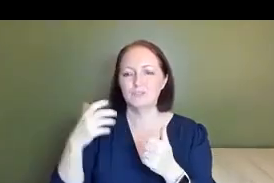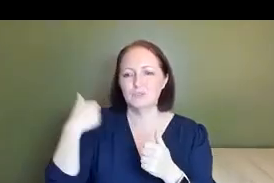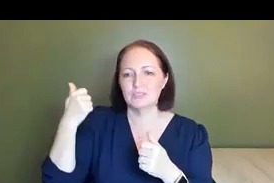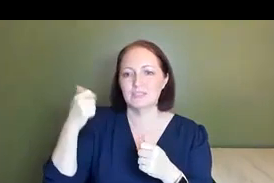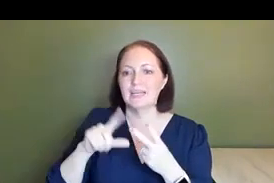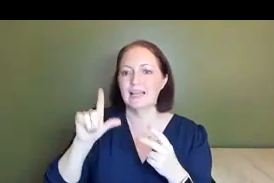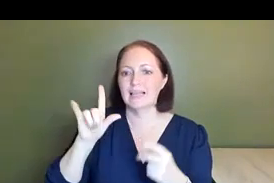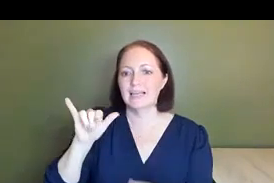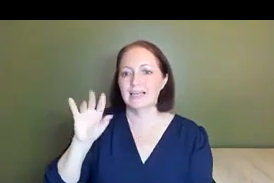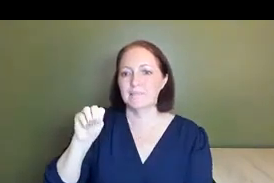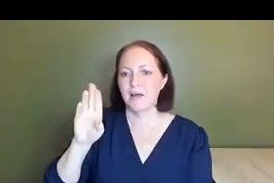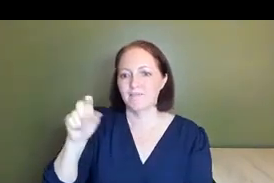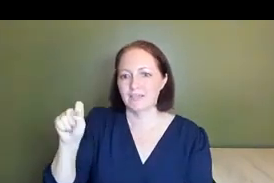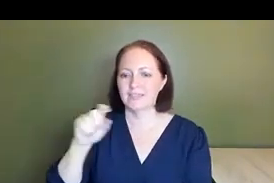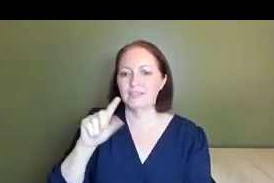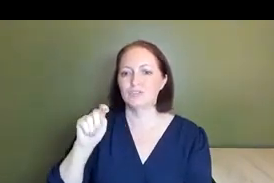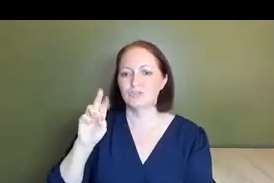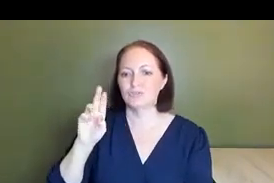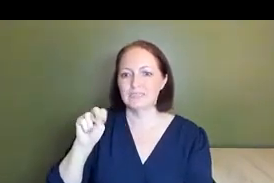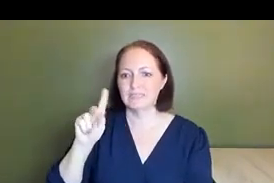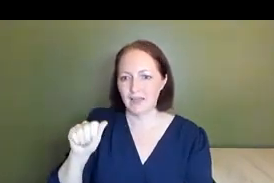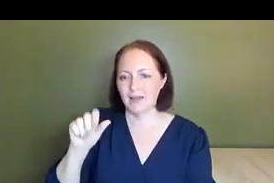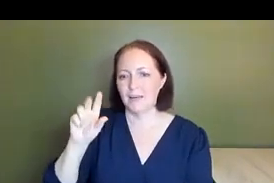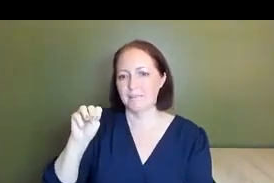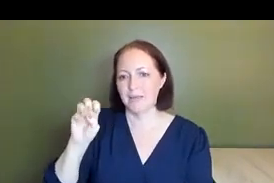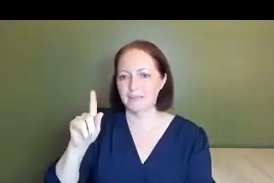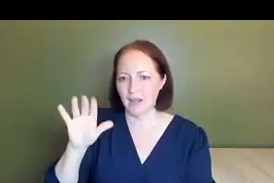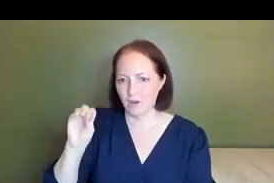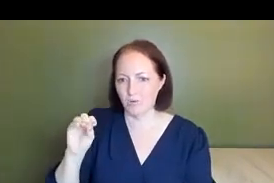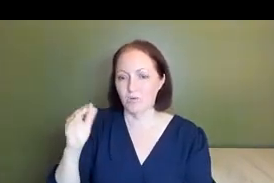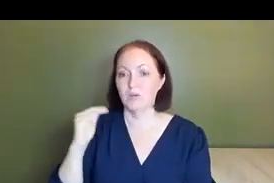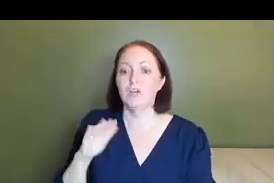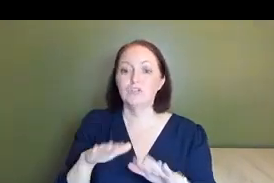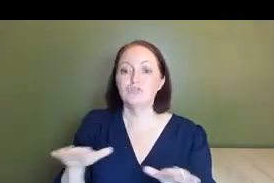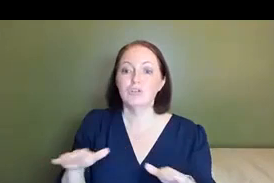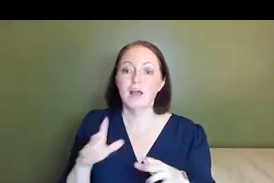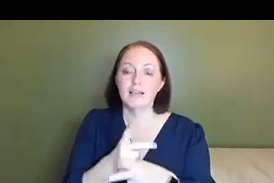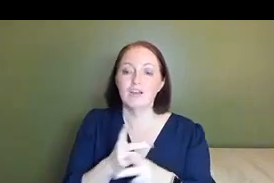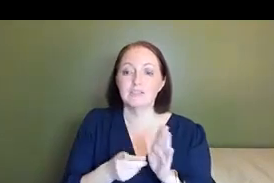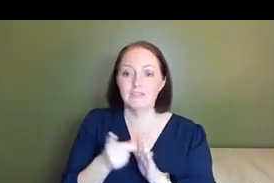and Theresa Maldonado. From the Child Care and Development Division at the California